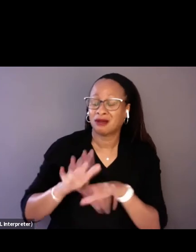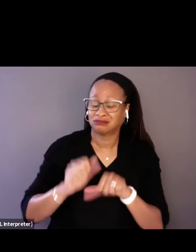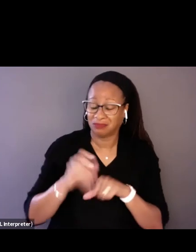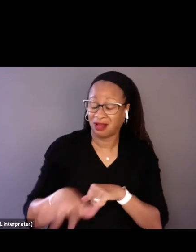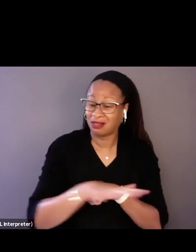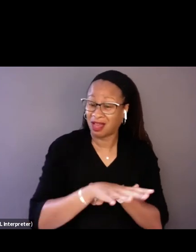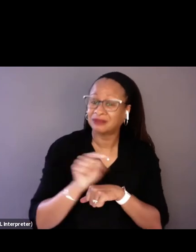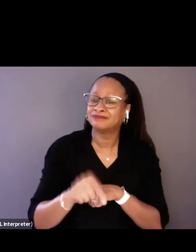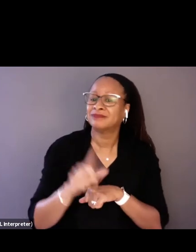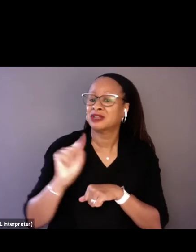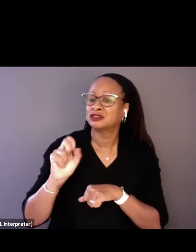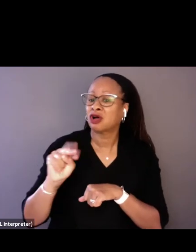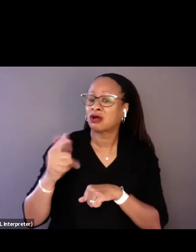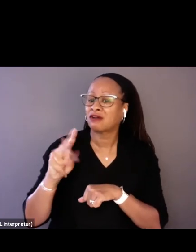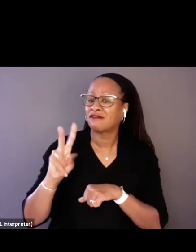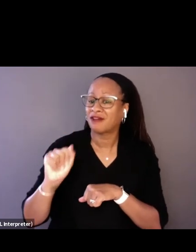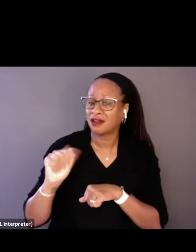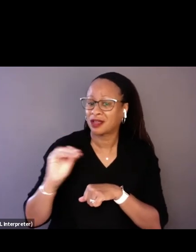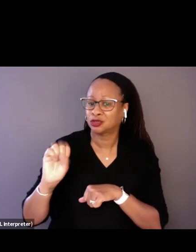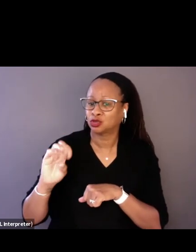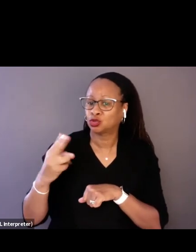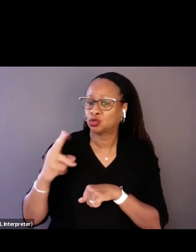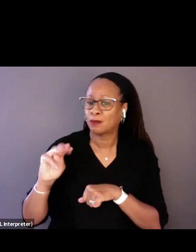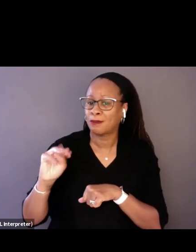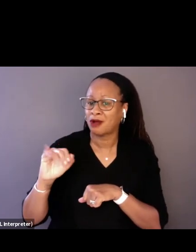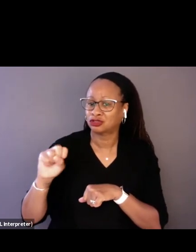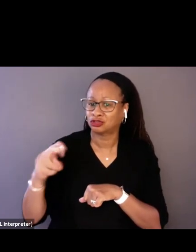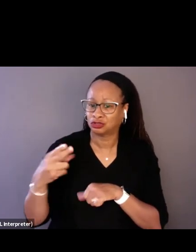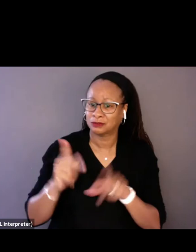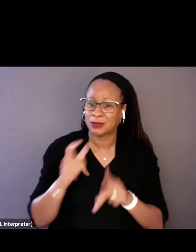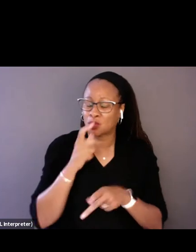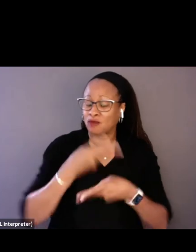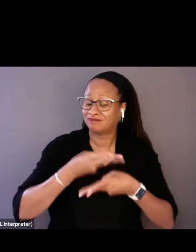of the Tongva and Chumash people who have been stewards of this land for generations.